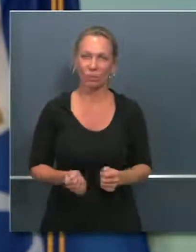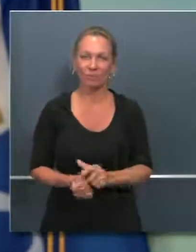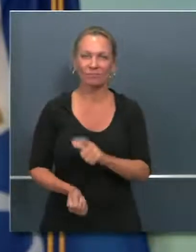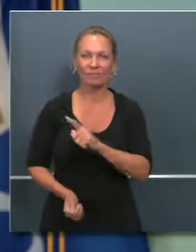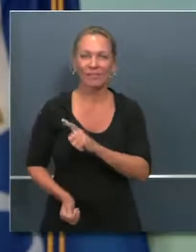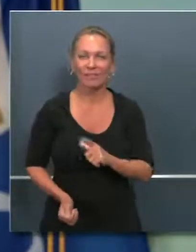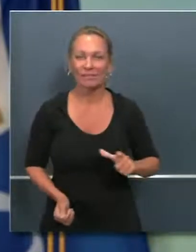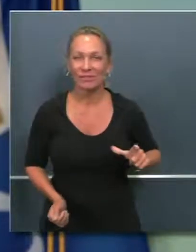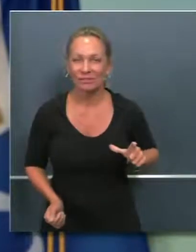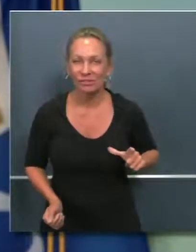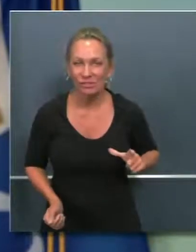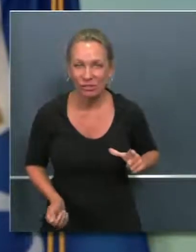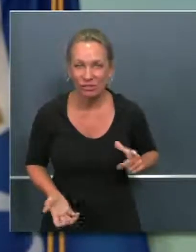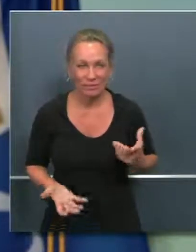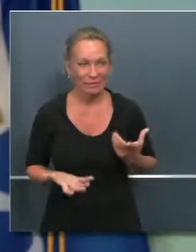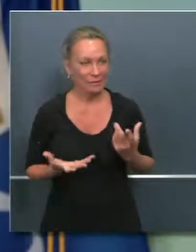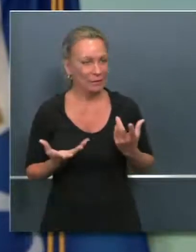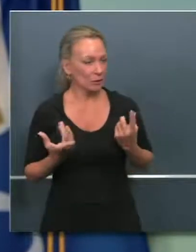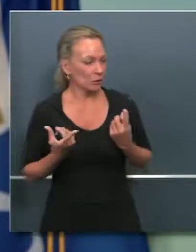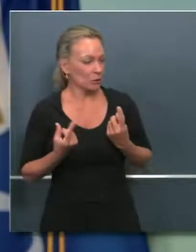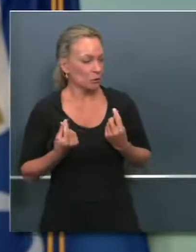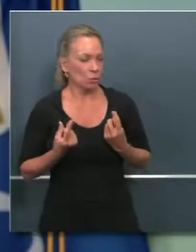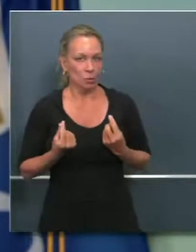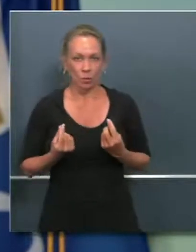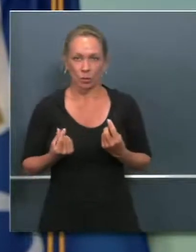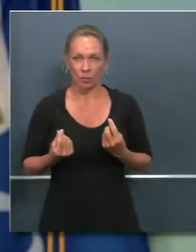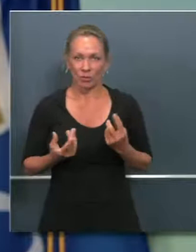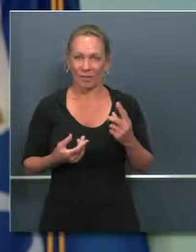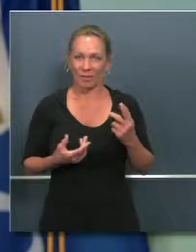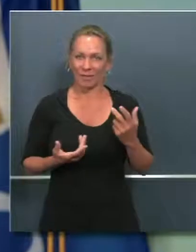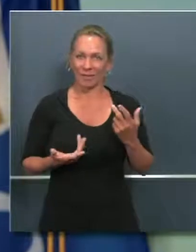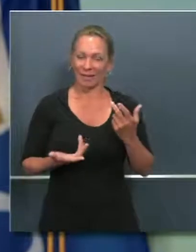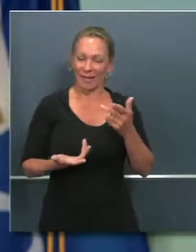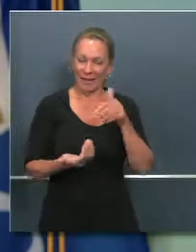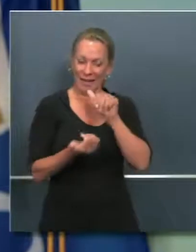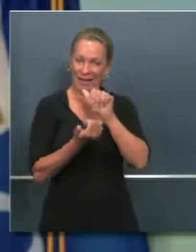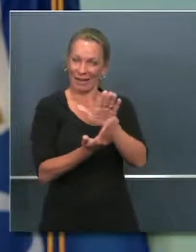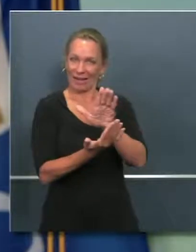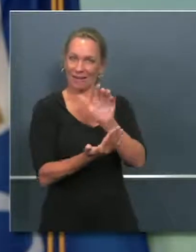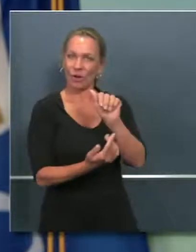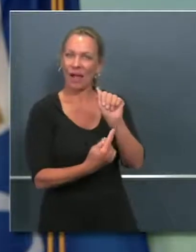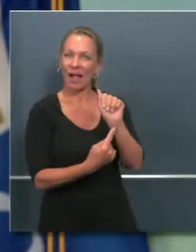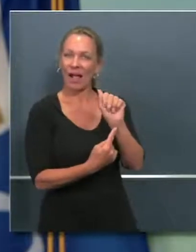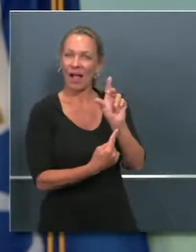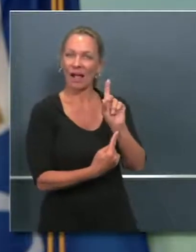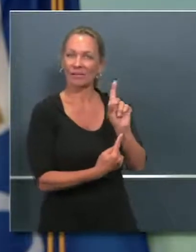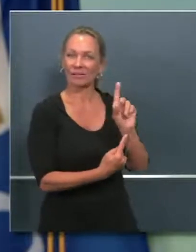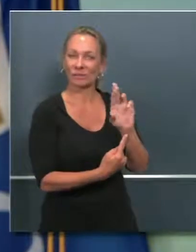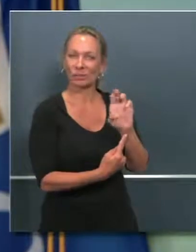conditions different challenges that present themselves on a daily and a weekly basis so we